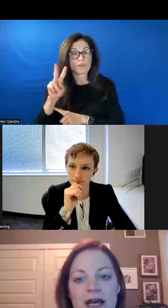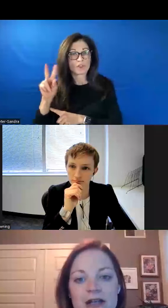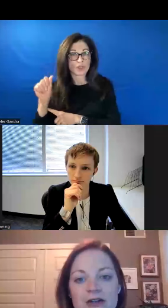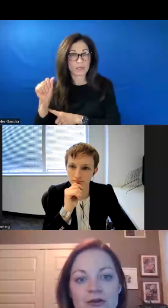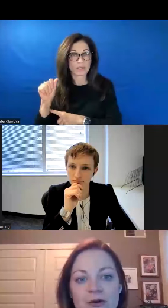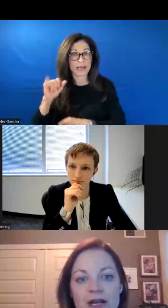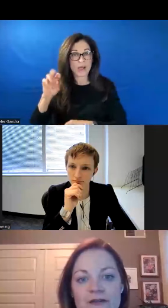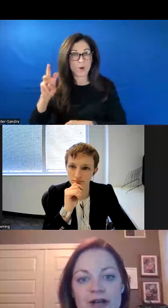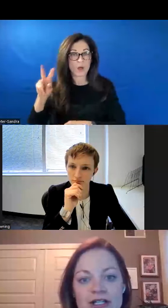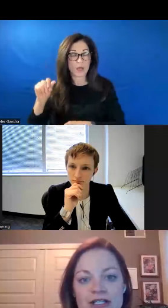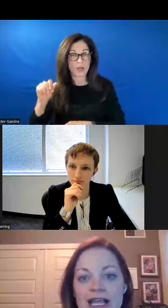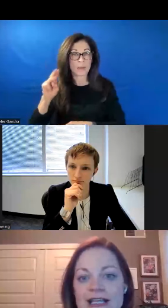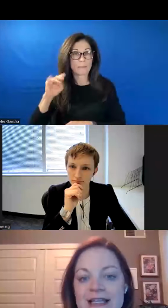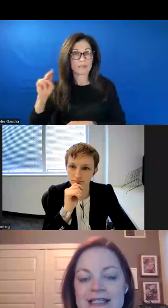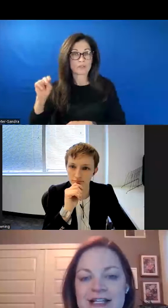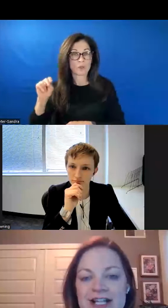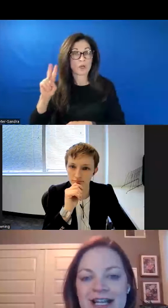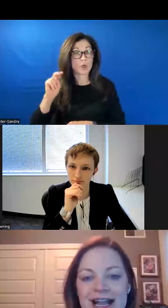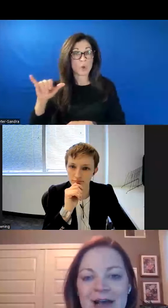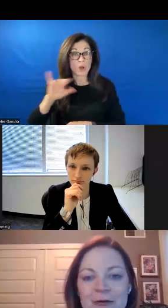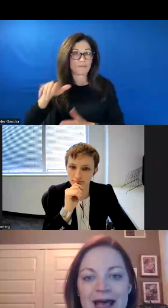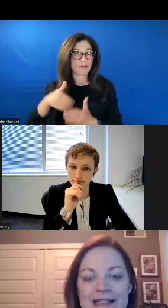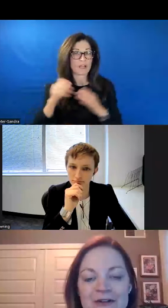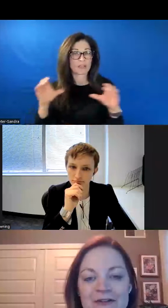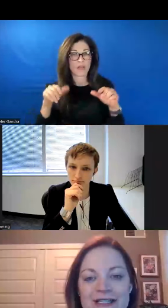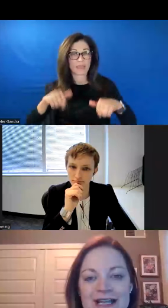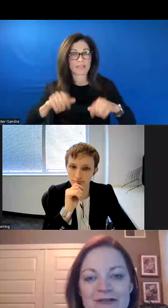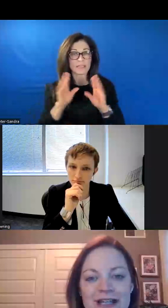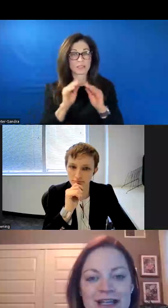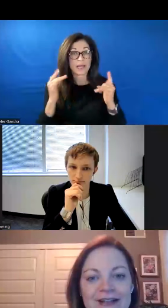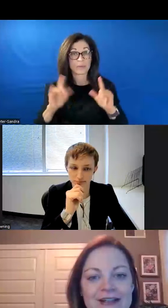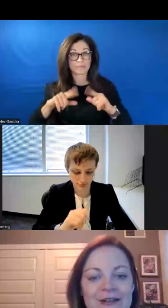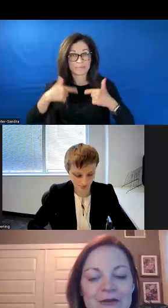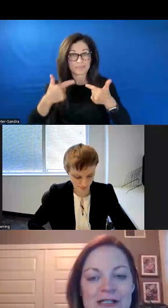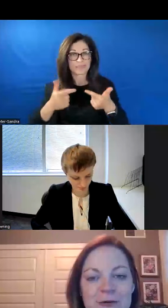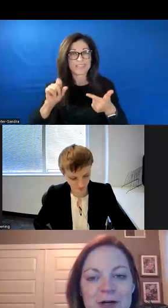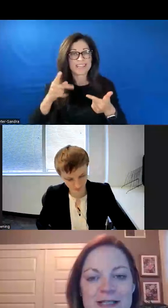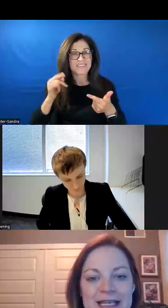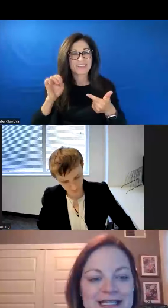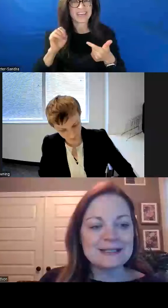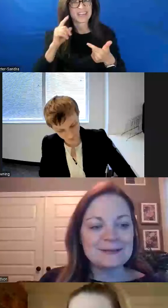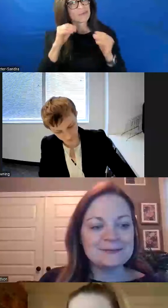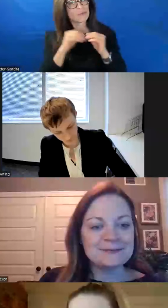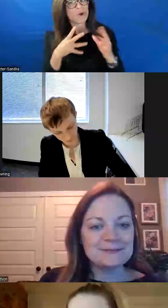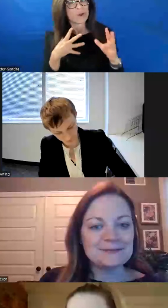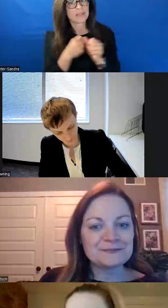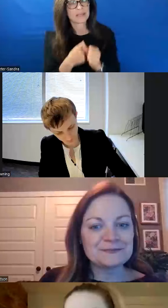AND NEW YORK HAVE UNDER TAKEN THIS SESSION. PASS IT TO STEPHANIE FOR UPDATES. >>: